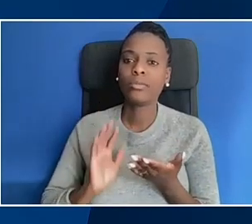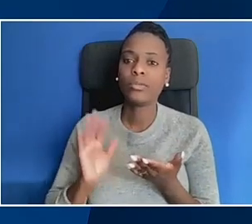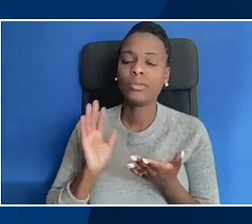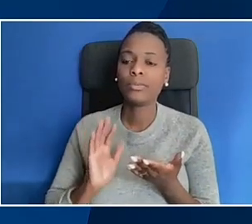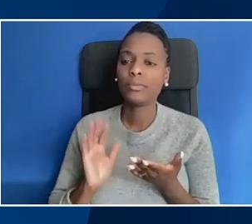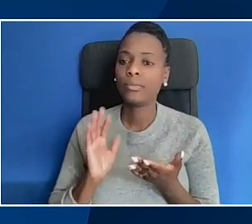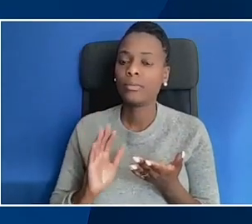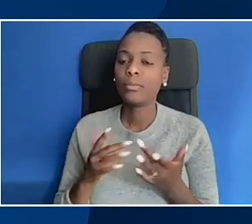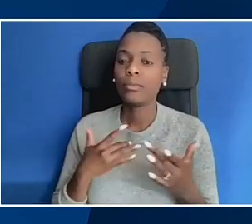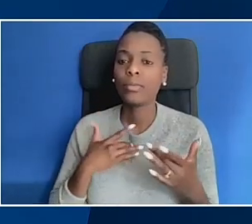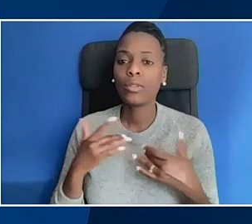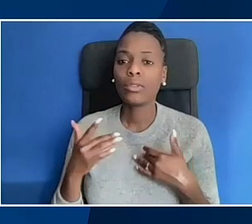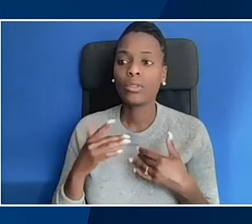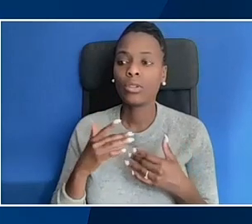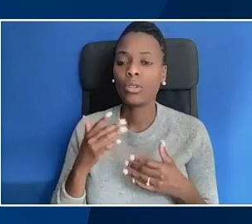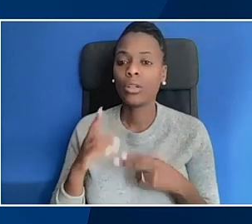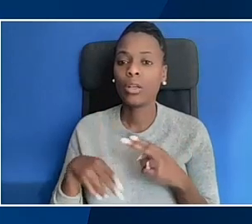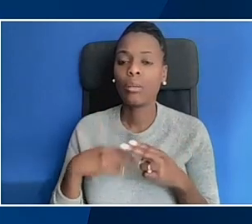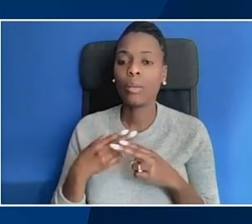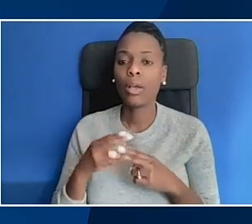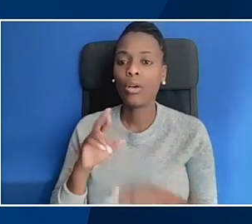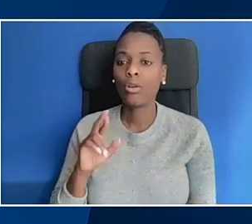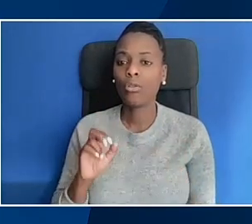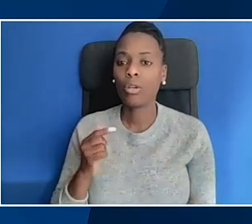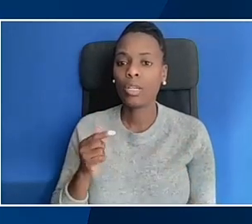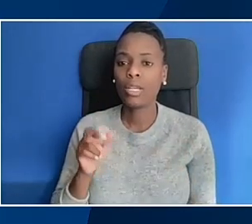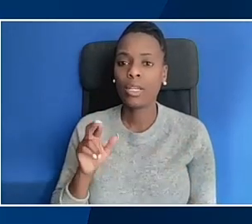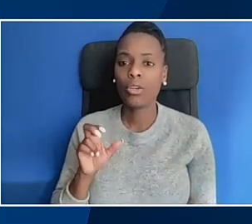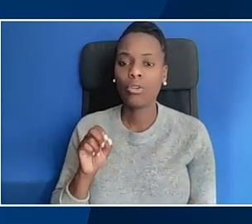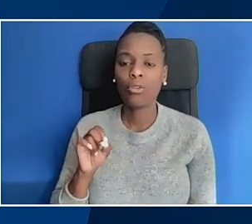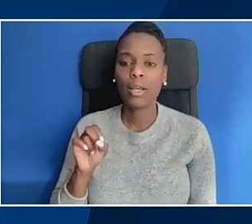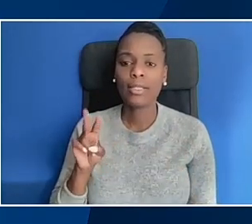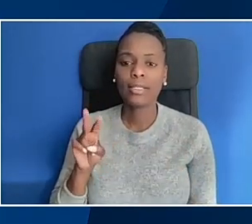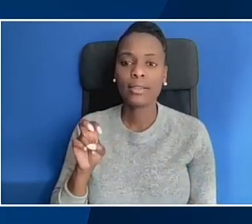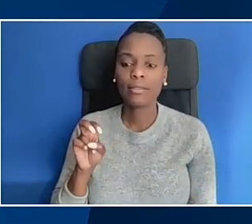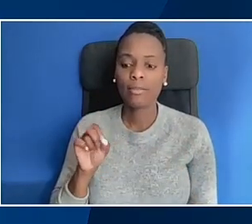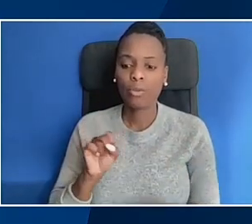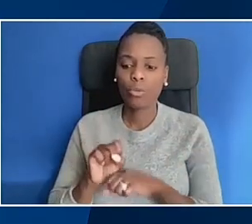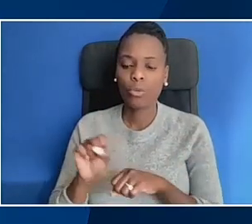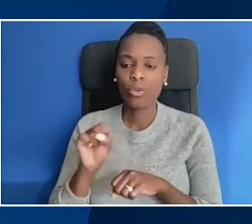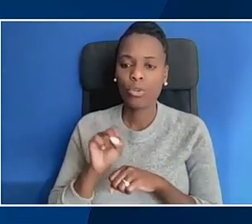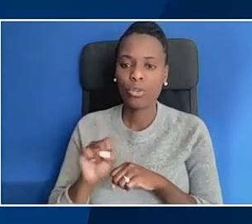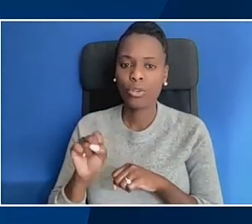of regressive work done as a result of it. And that's and within the state of Texas,